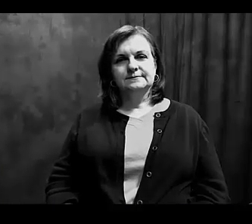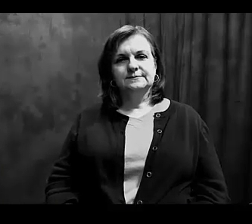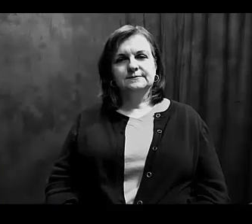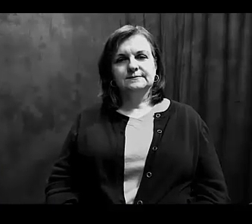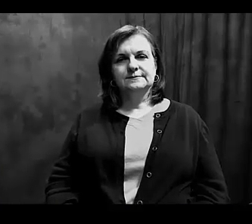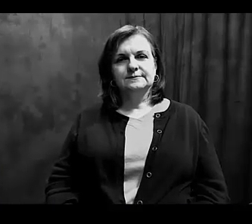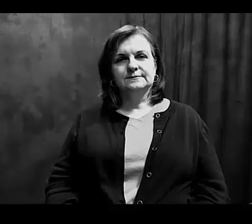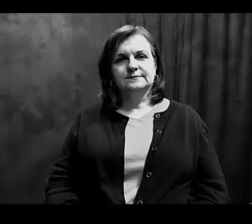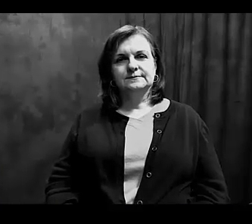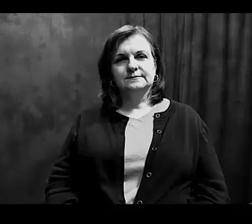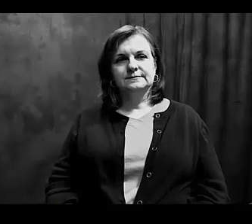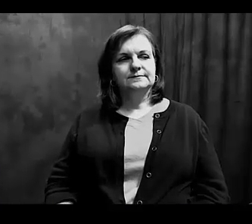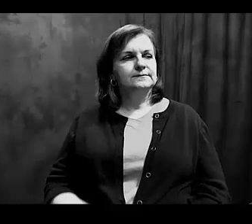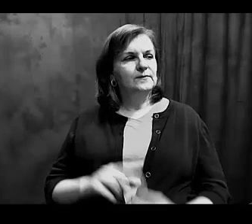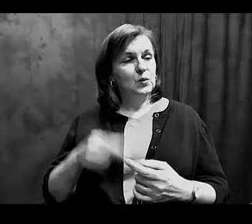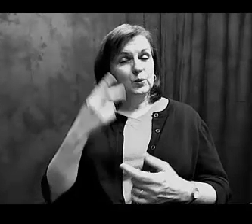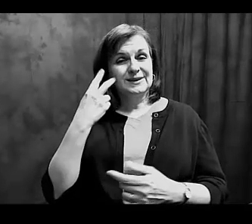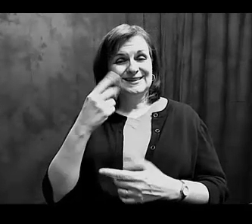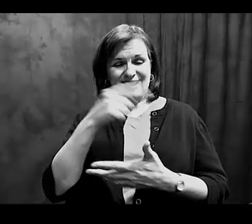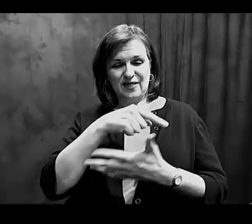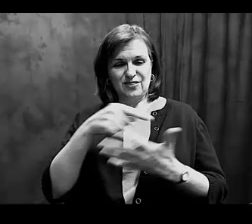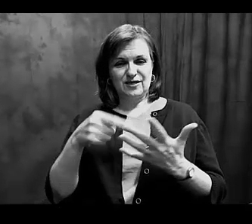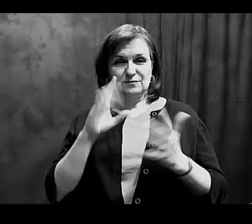so when we look at these different organisms